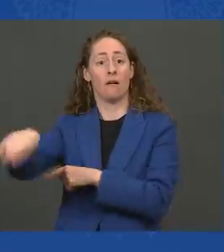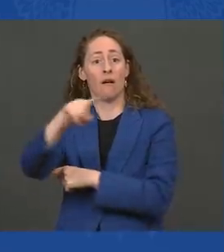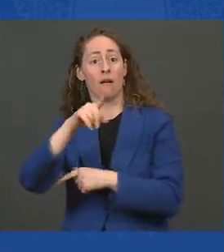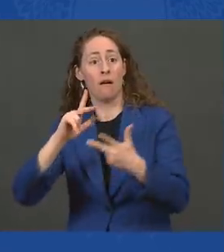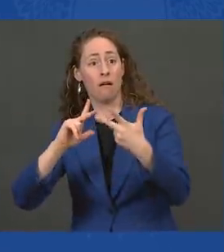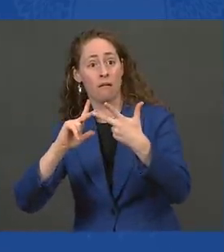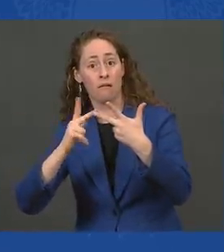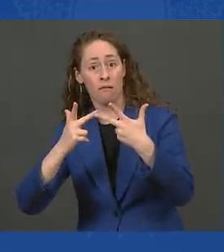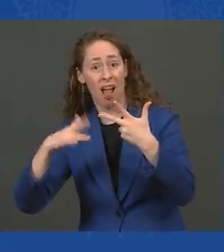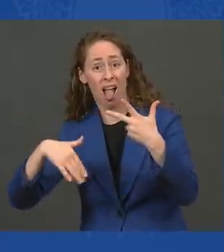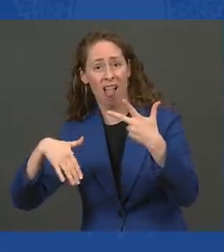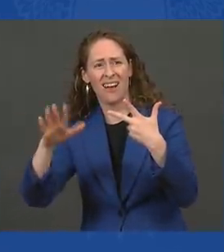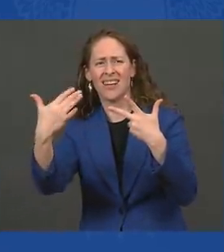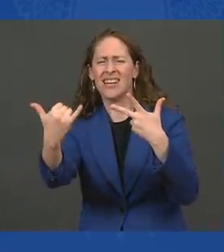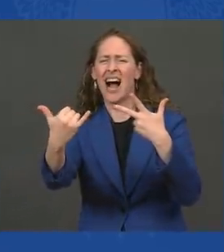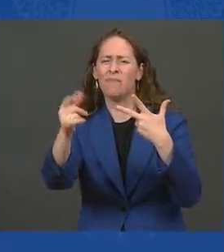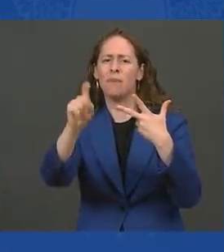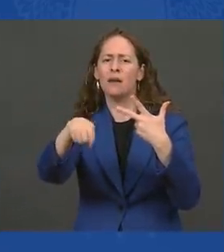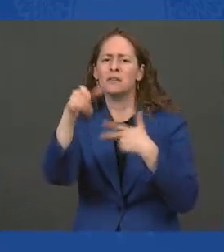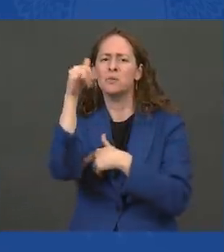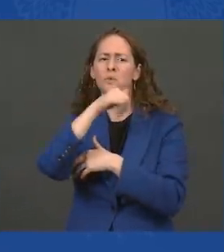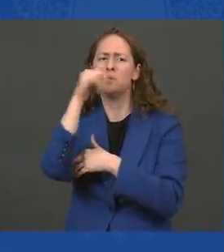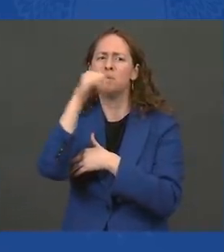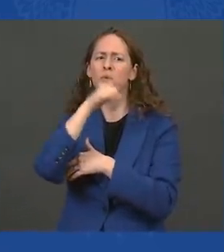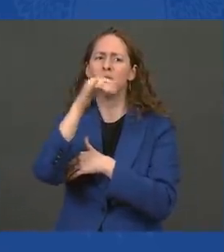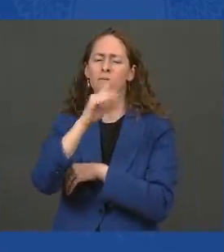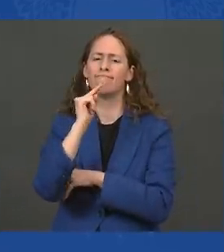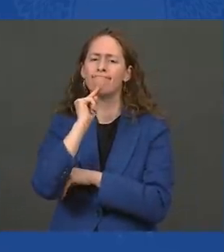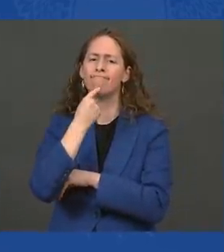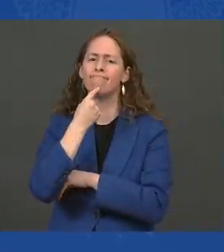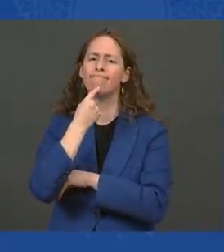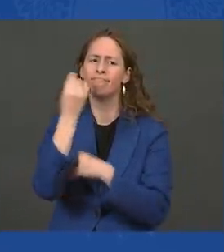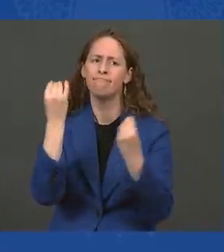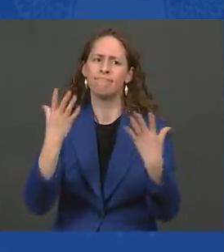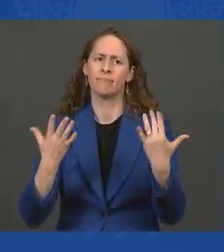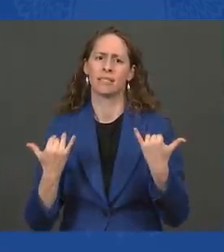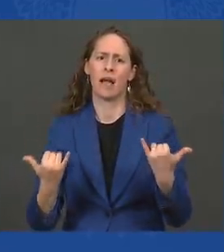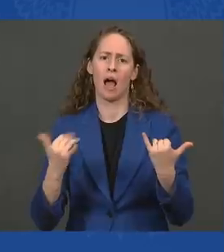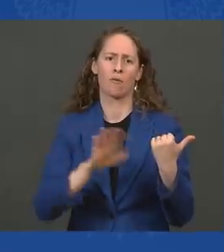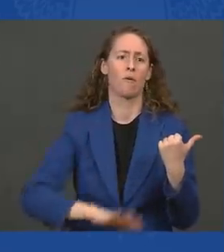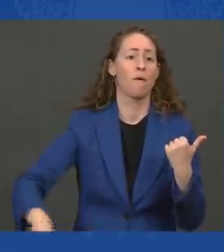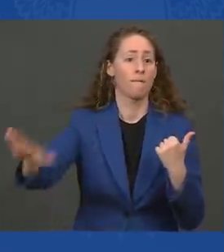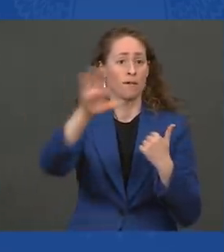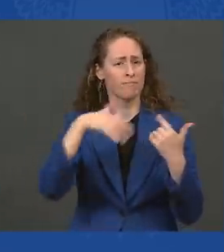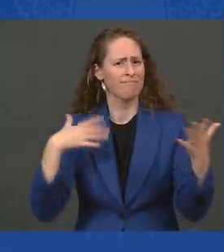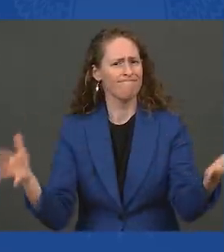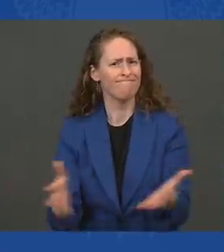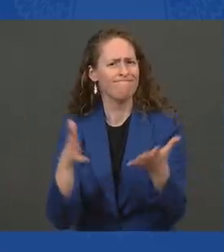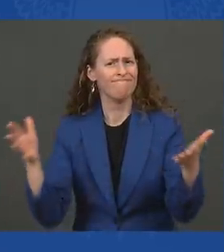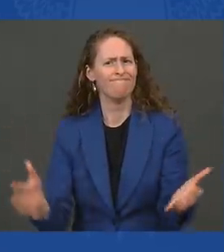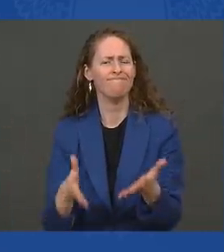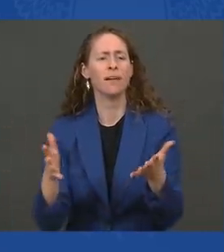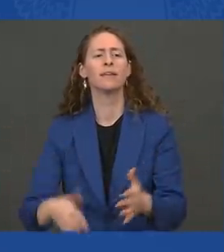of this new variant here in the United States. We'll have to face this new threat just as we have faced those that have come before it.